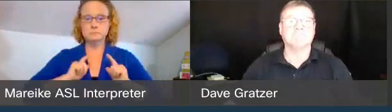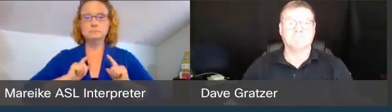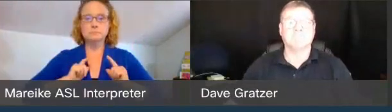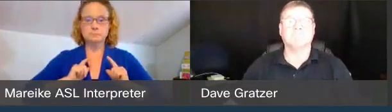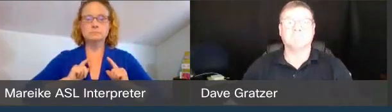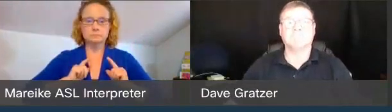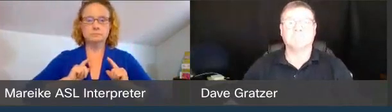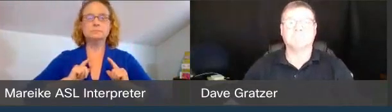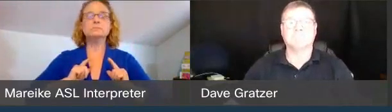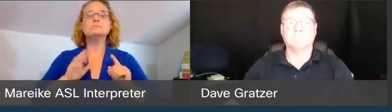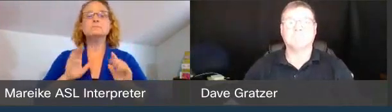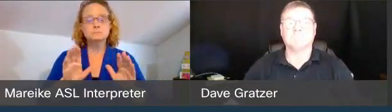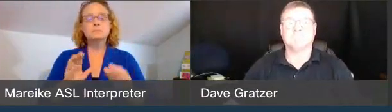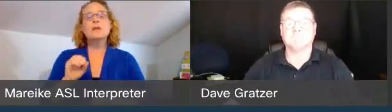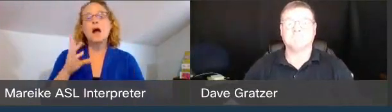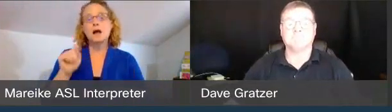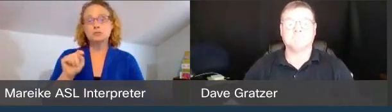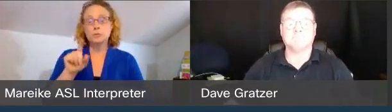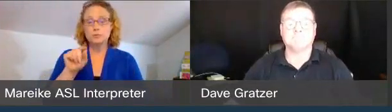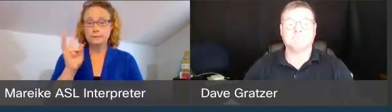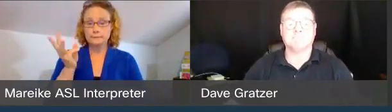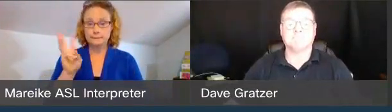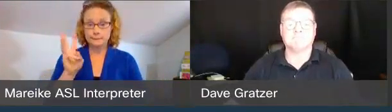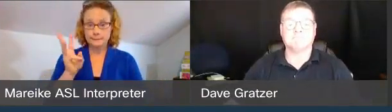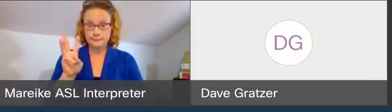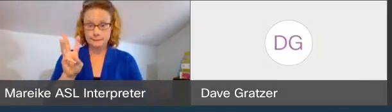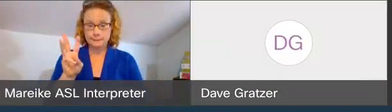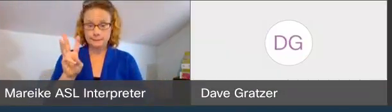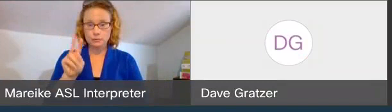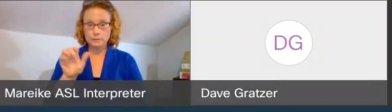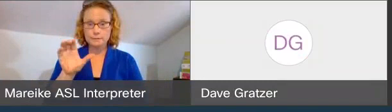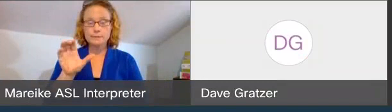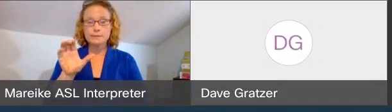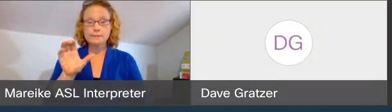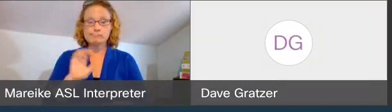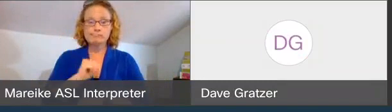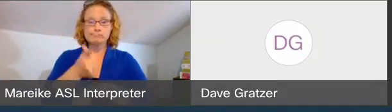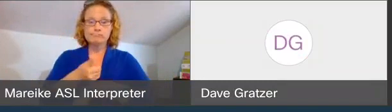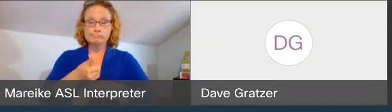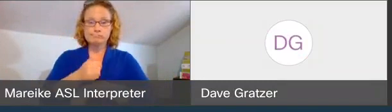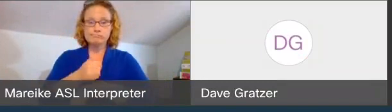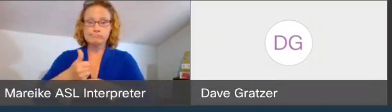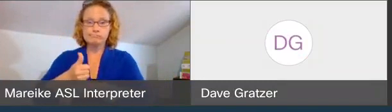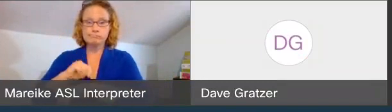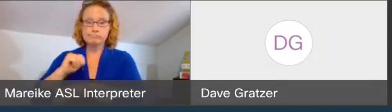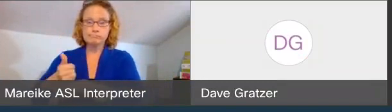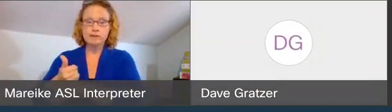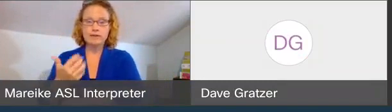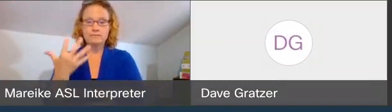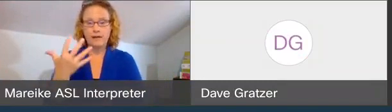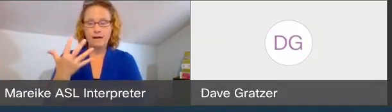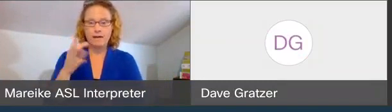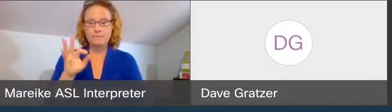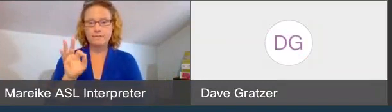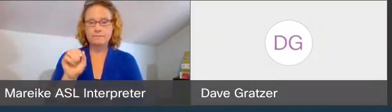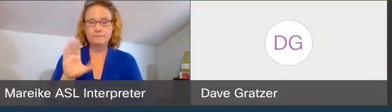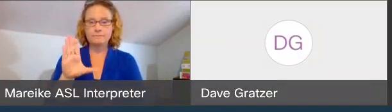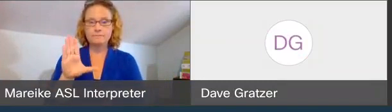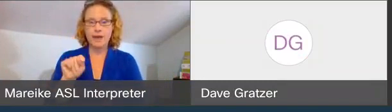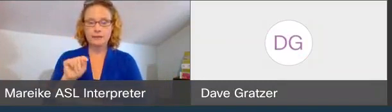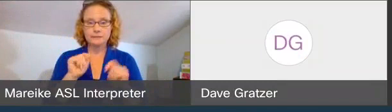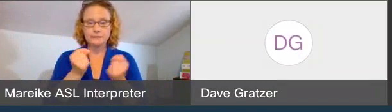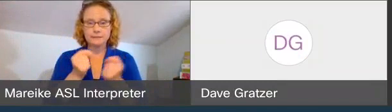So in October 2016, New York City launched five forensic ACT teams and CASES actually runs three